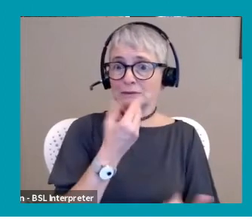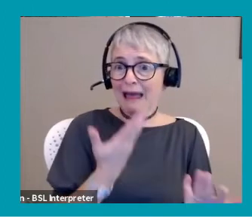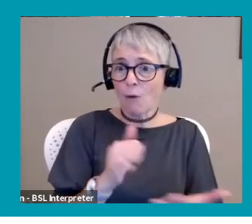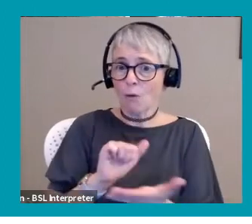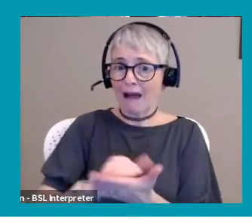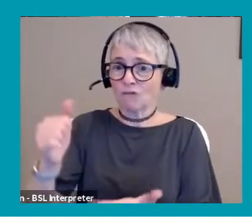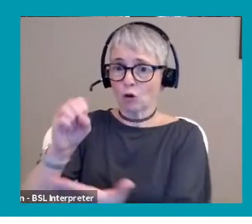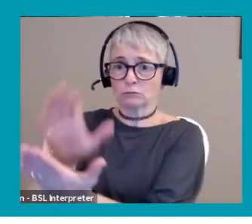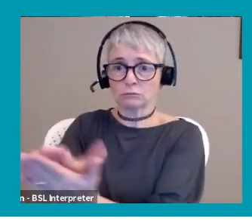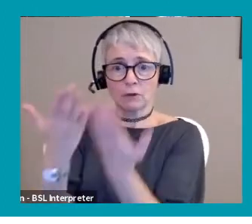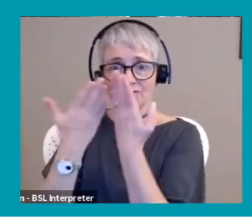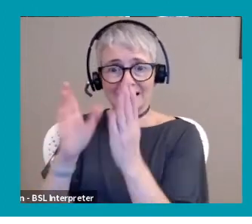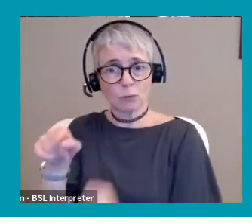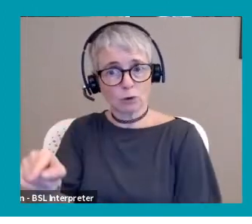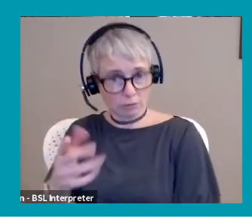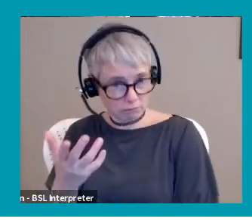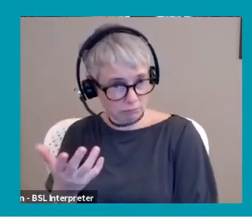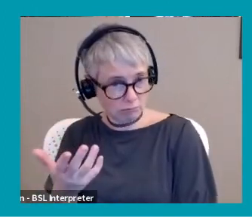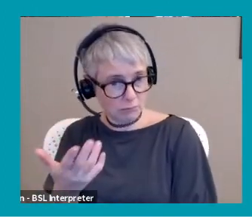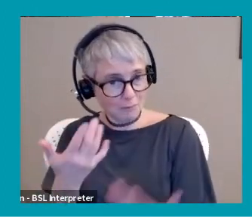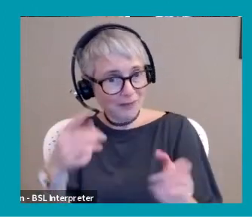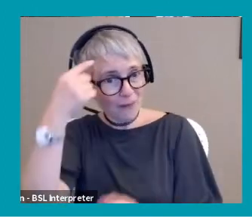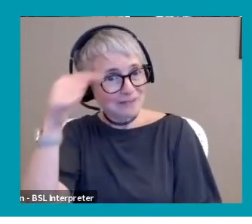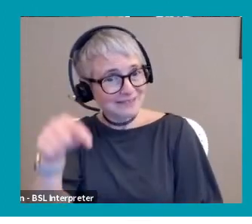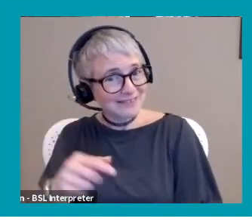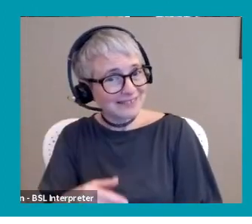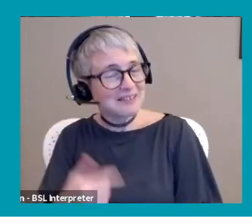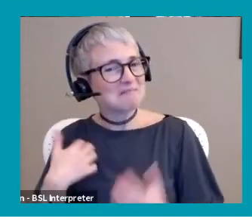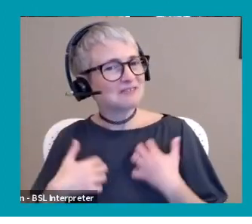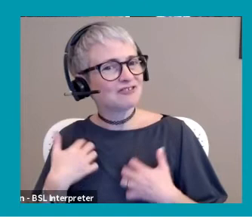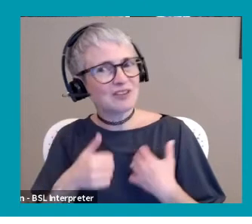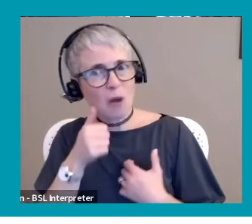Has anyone thought about using Facebook, I would be keen to hear if you have.